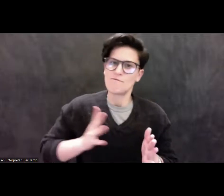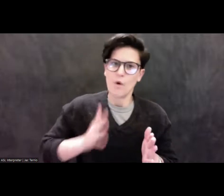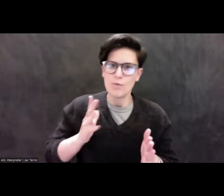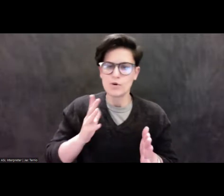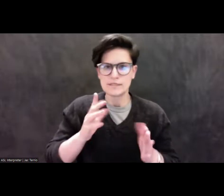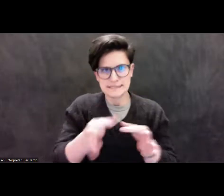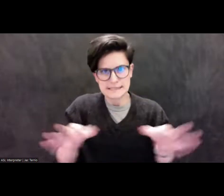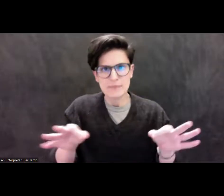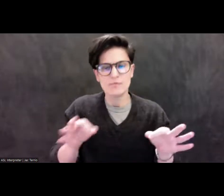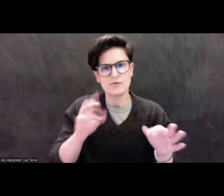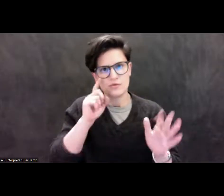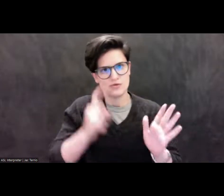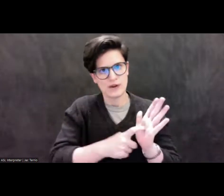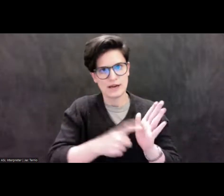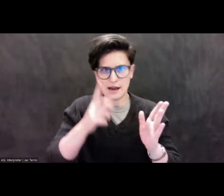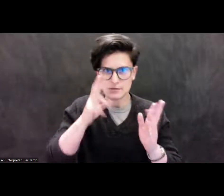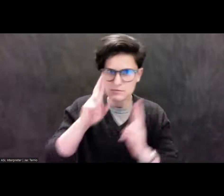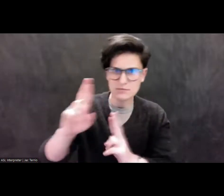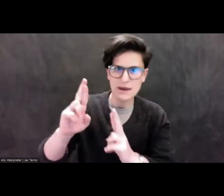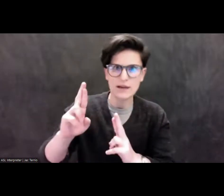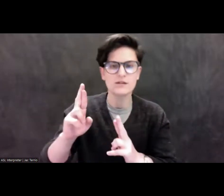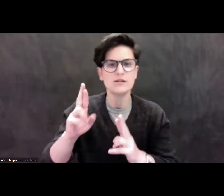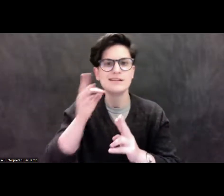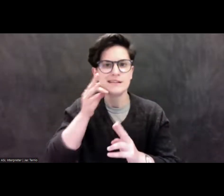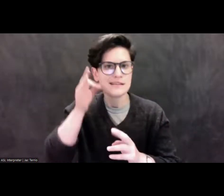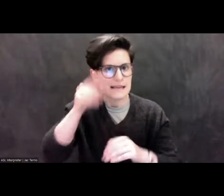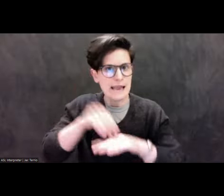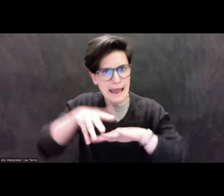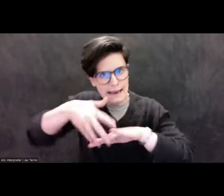people as traditional stewards of land. 15:06:48 The statement highlights the enduring